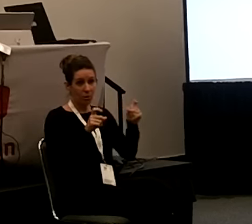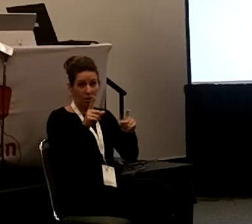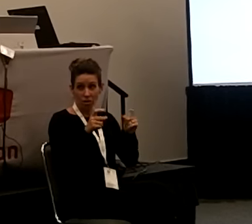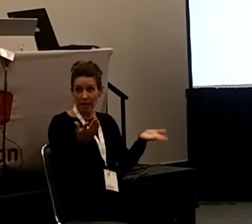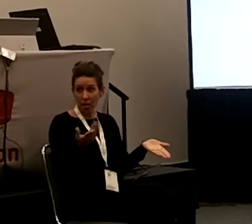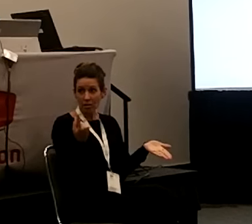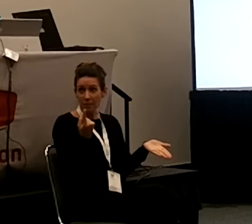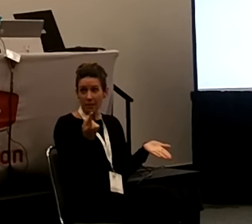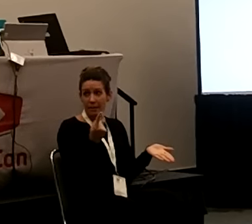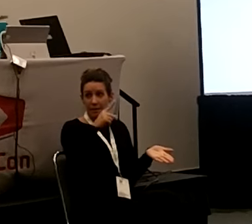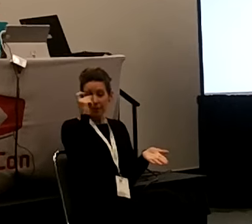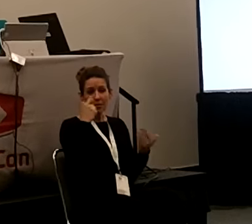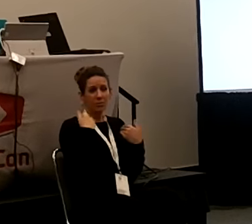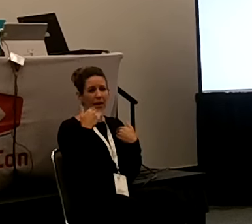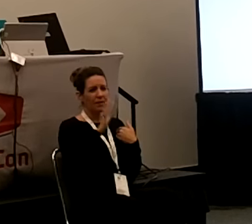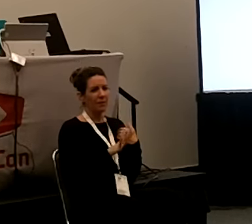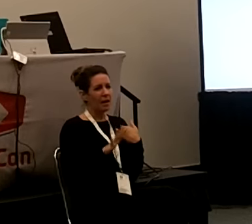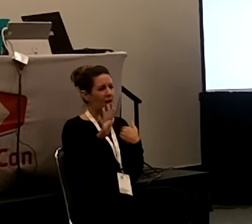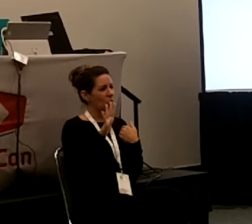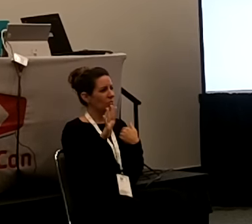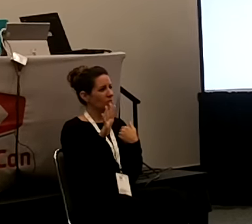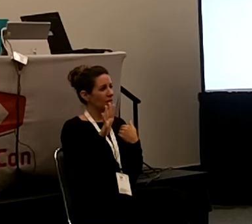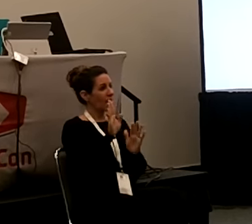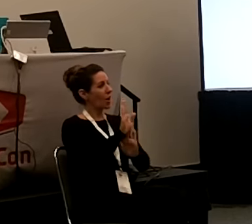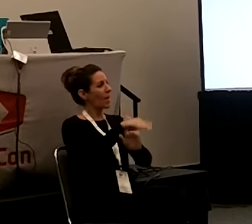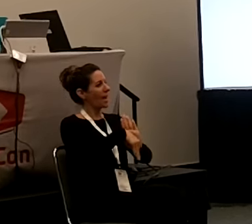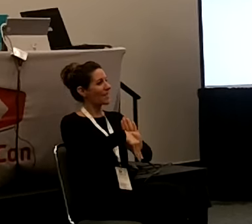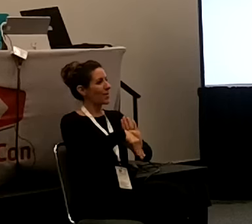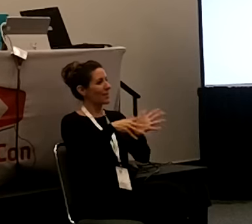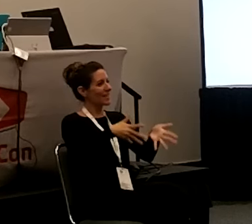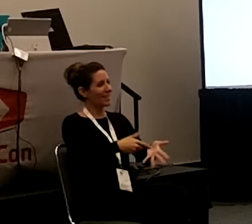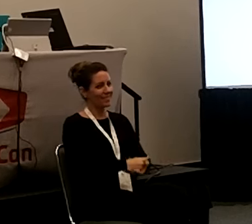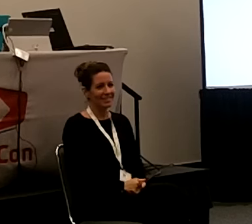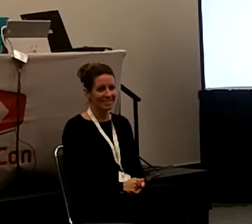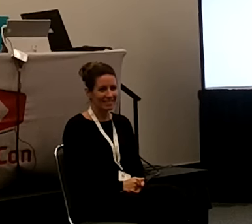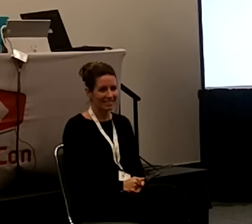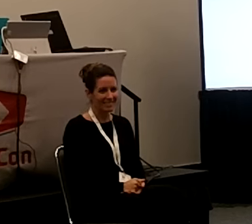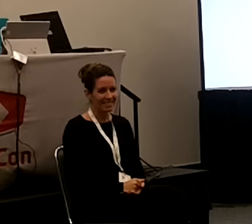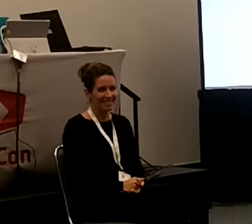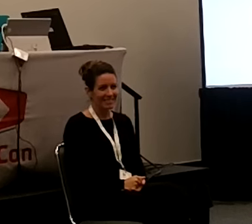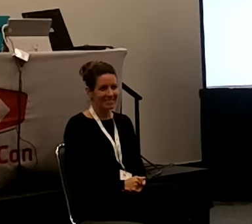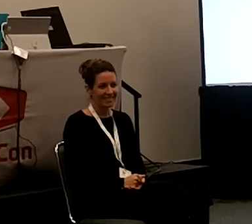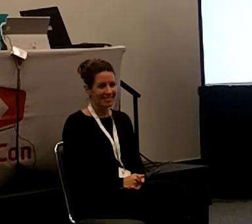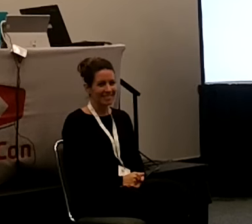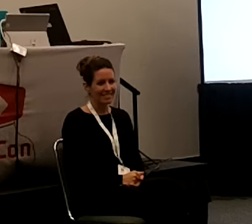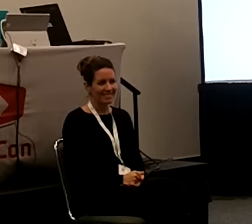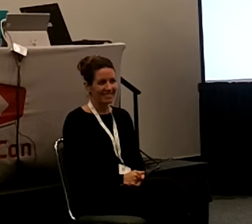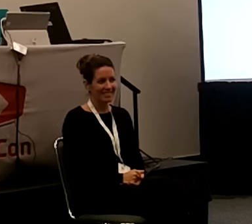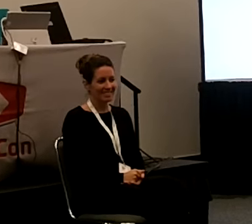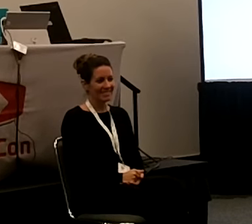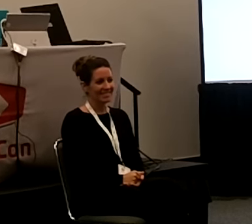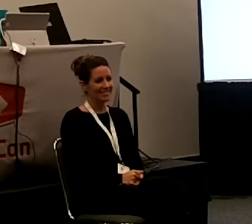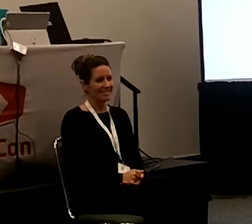or something because we have a whole half hour left to do absolutely nothing. You, sir.